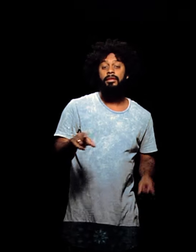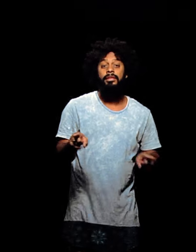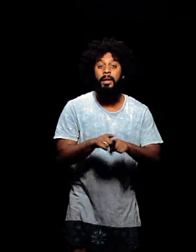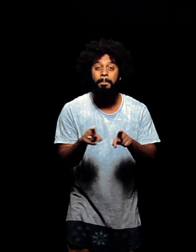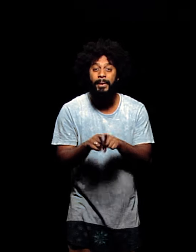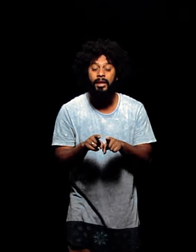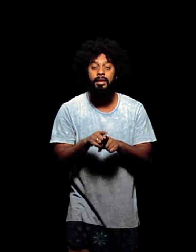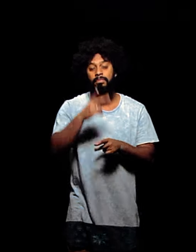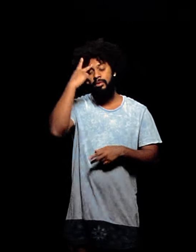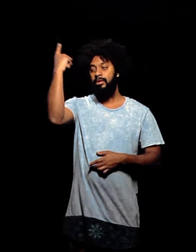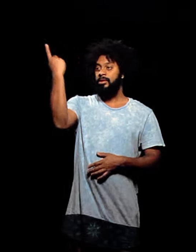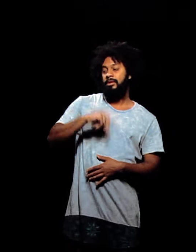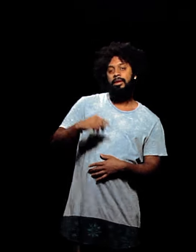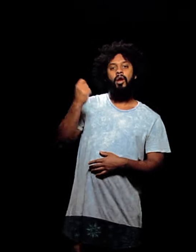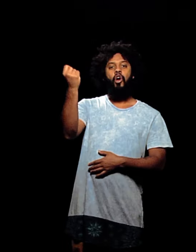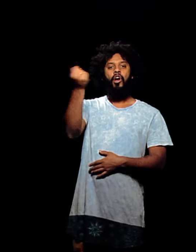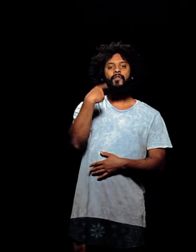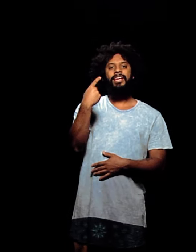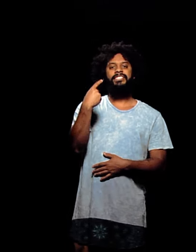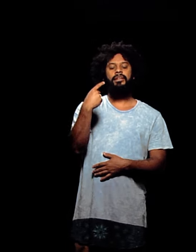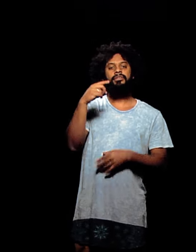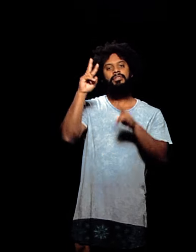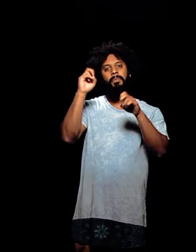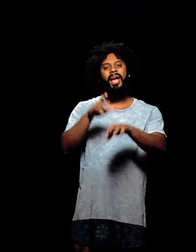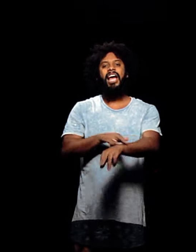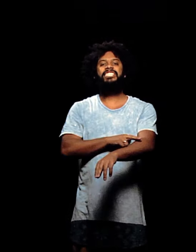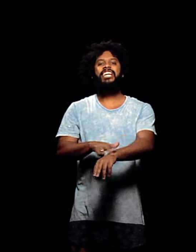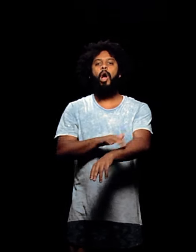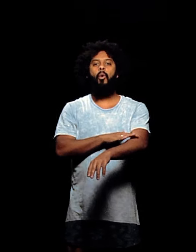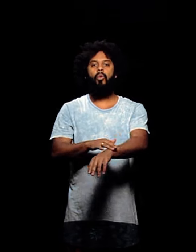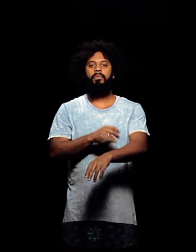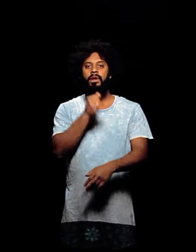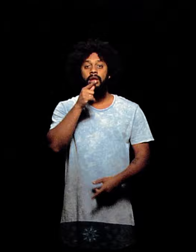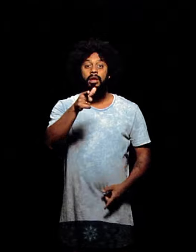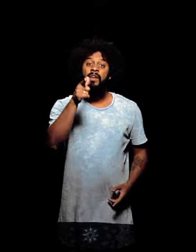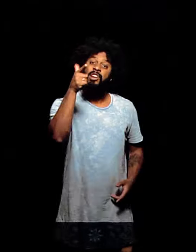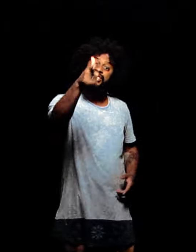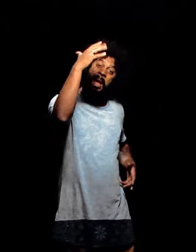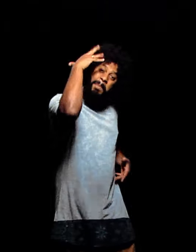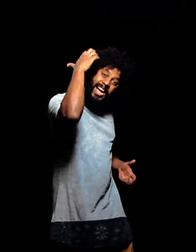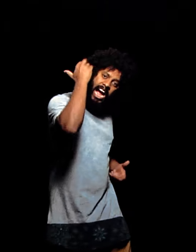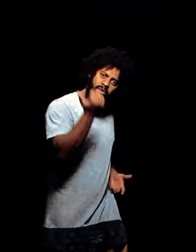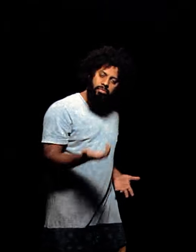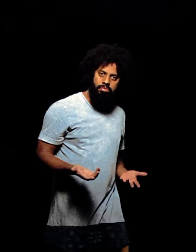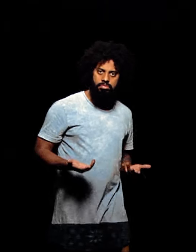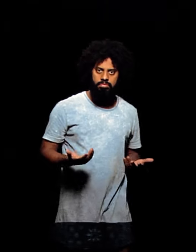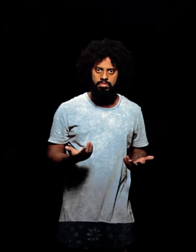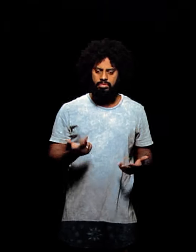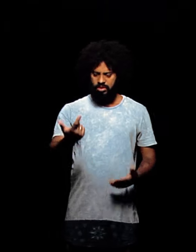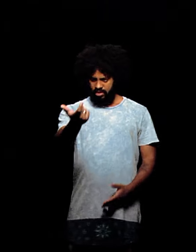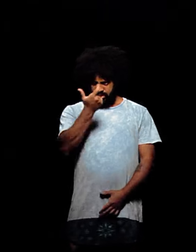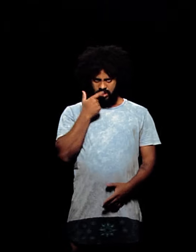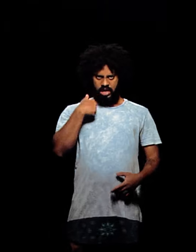Also, to know that when I get a racist offense like "you're a monkey,"